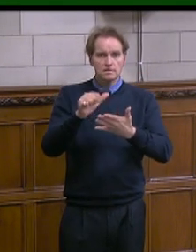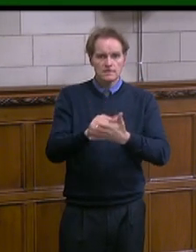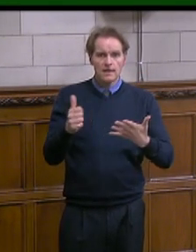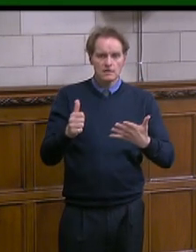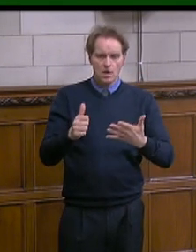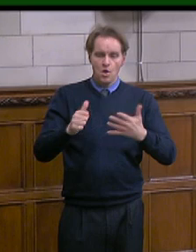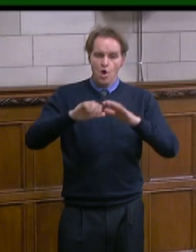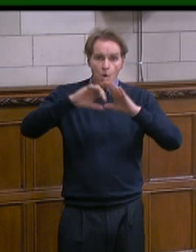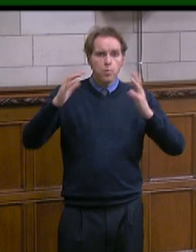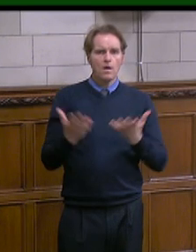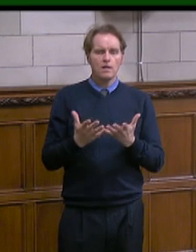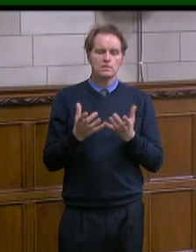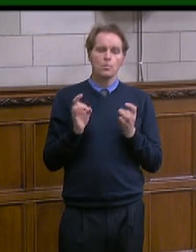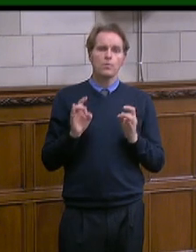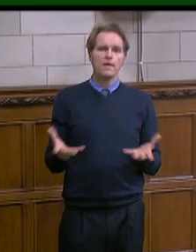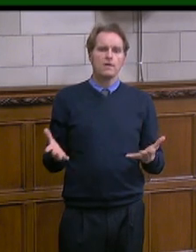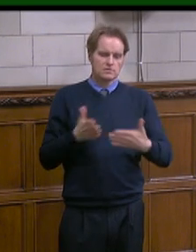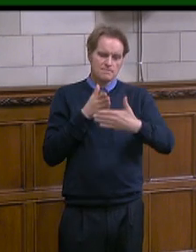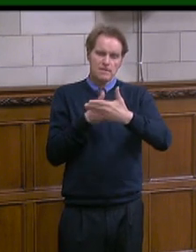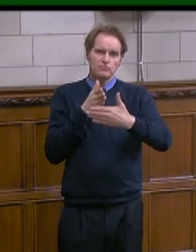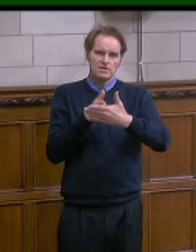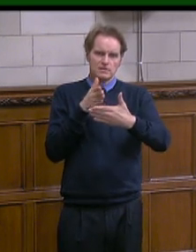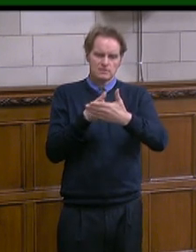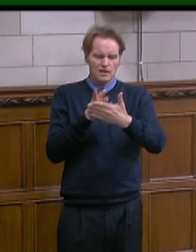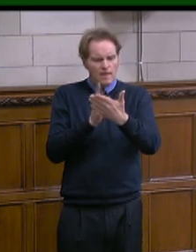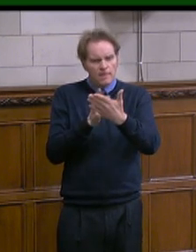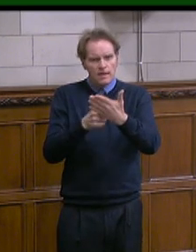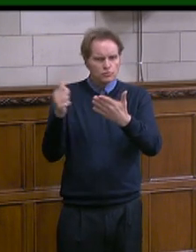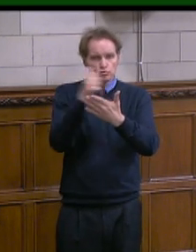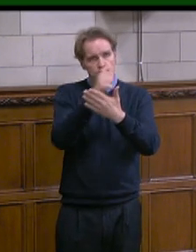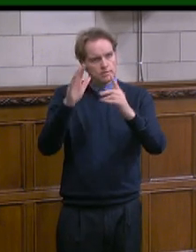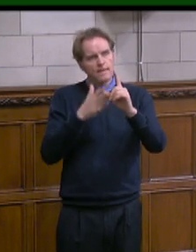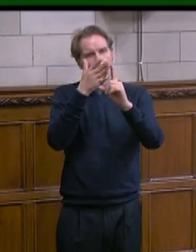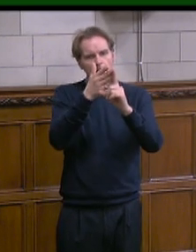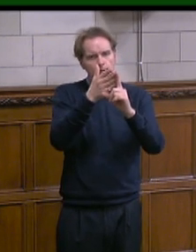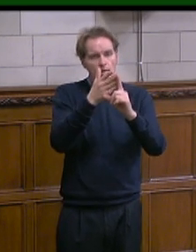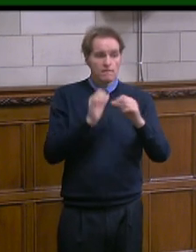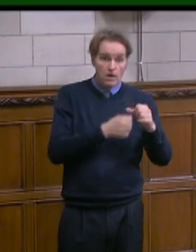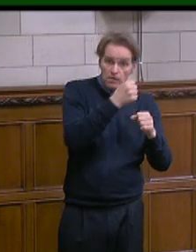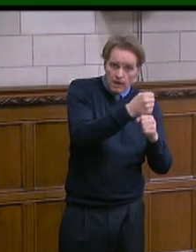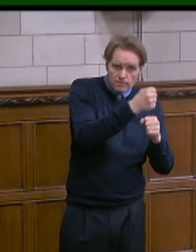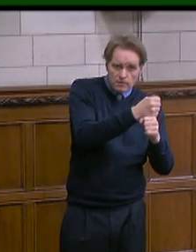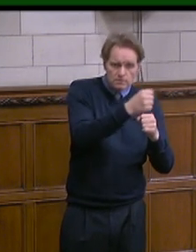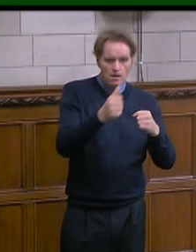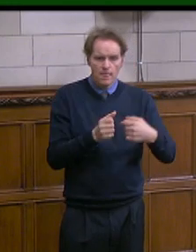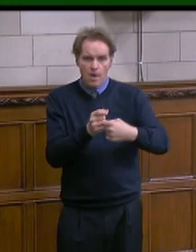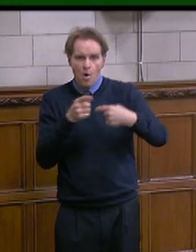too”. Surely that should be the dream of the Government and, of course, the Opposition. I should mention that other companies are available